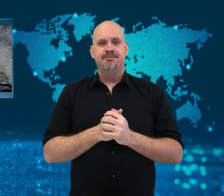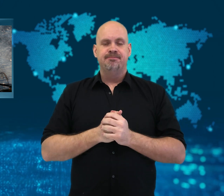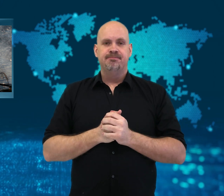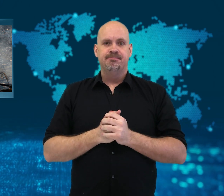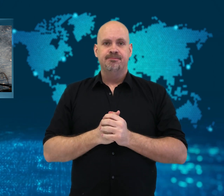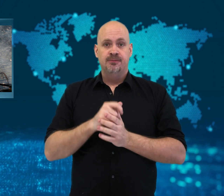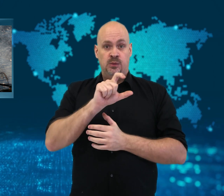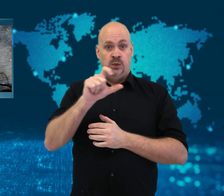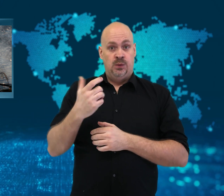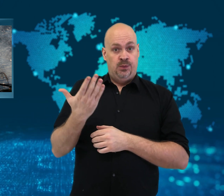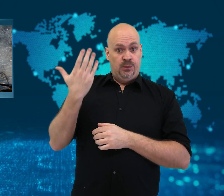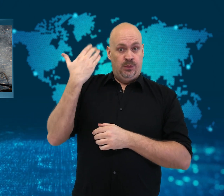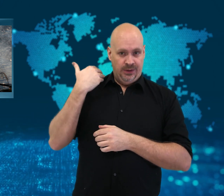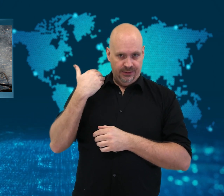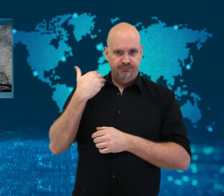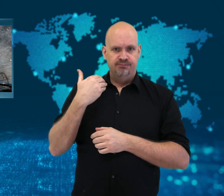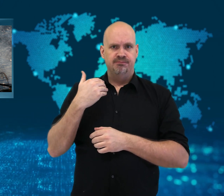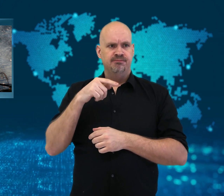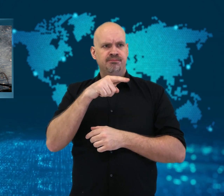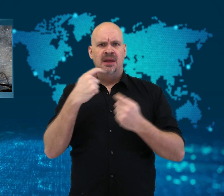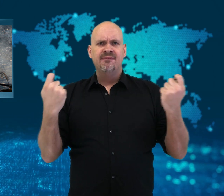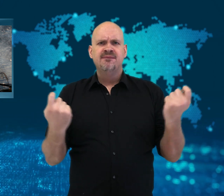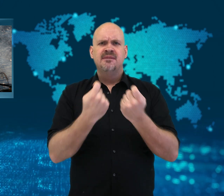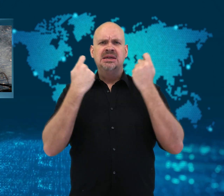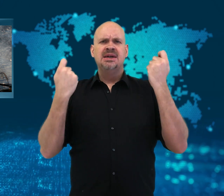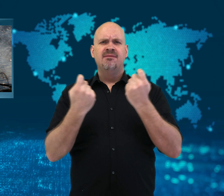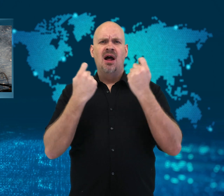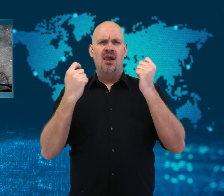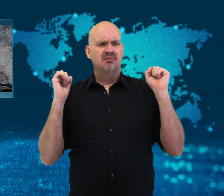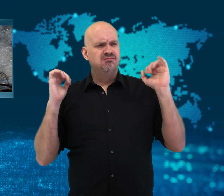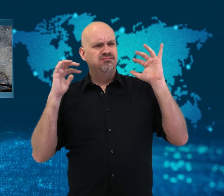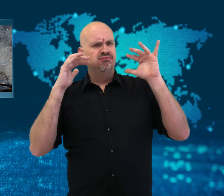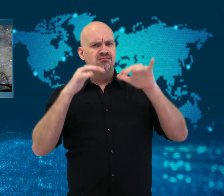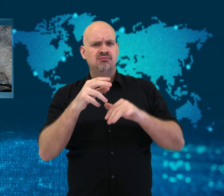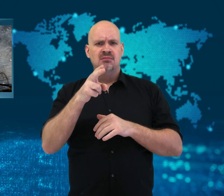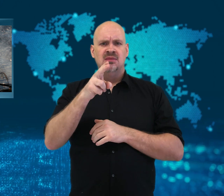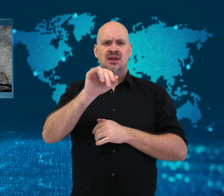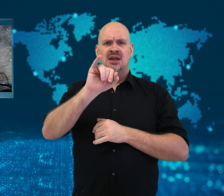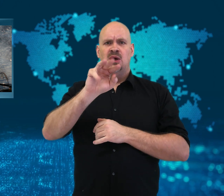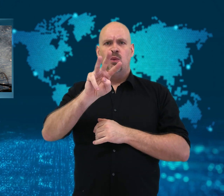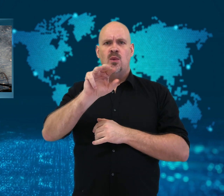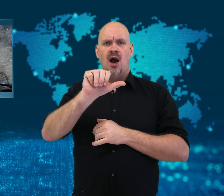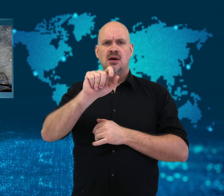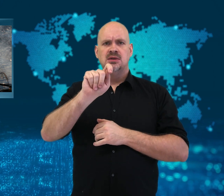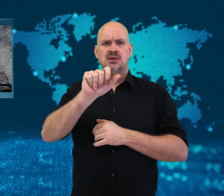worshippers prayed for their families and themselves at a